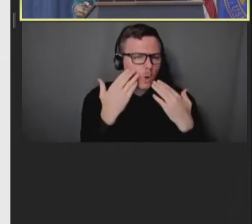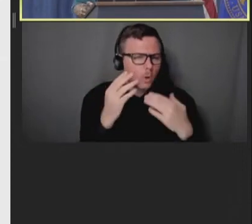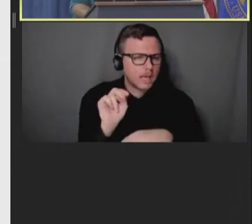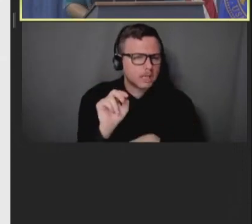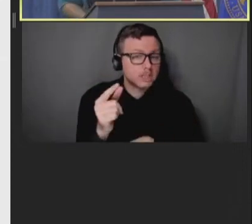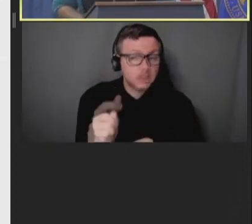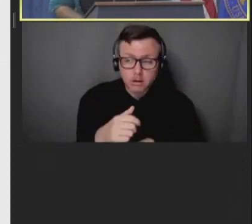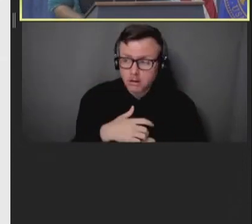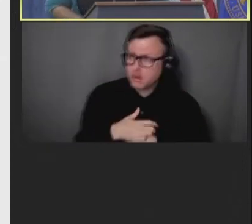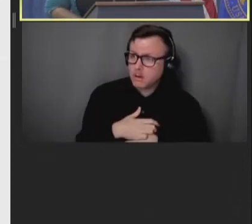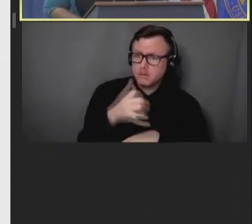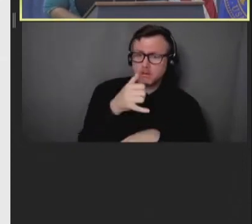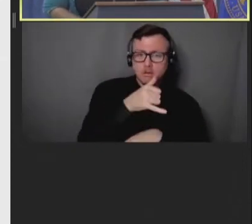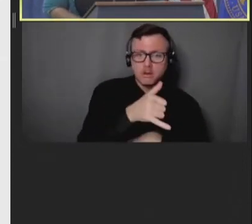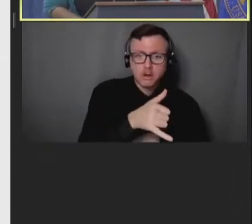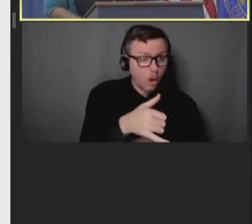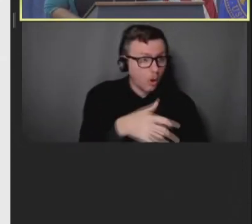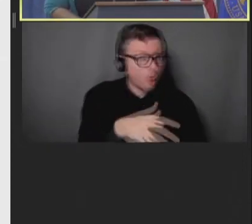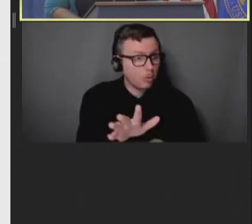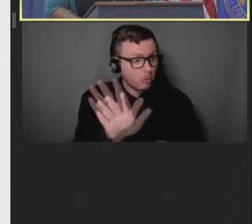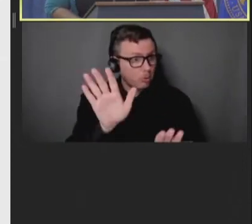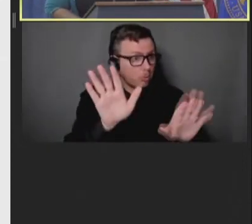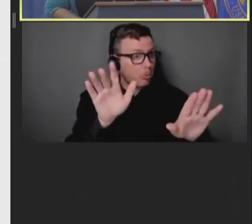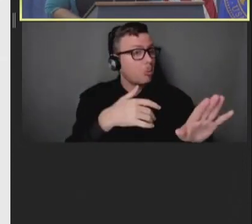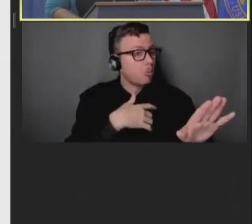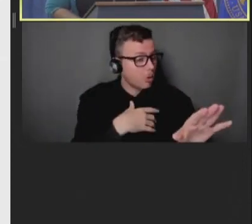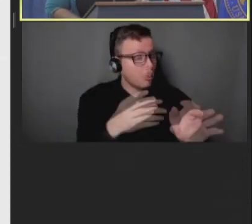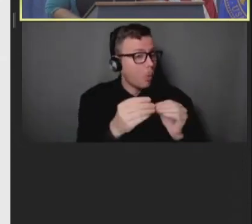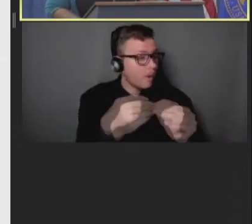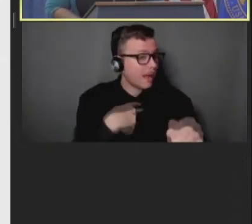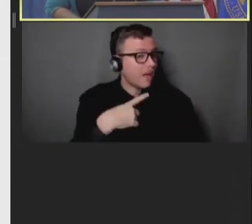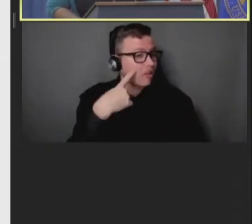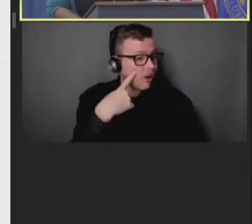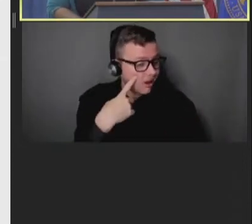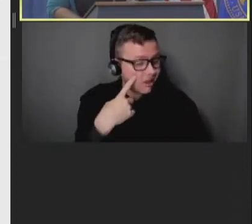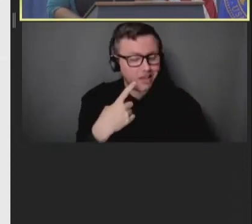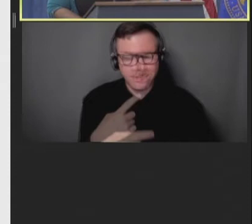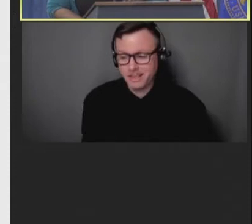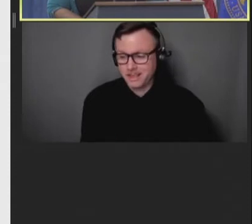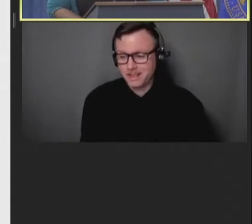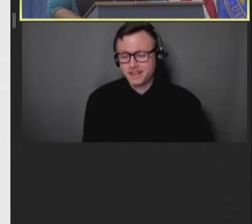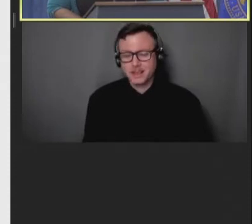Oh, man. It's more than I thought, though. Okay. So, I'm going to make sure I don't get this wrong.